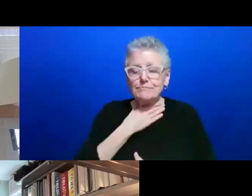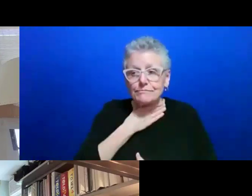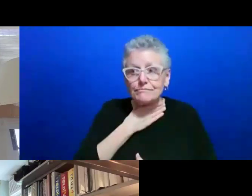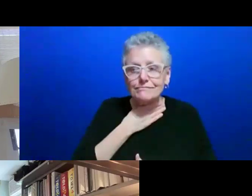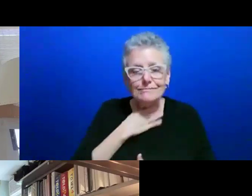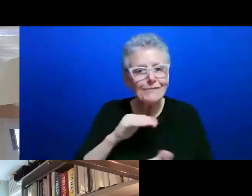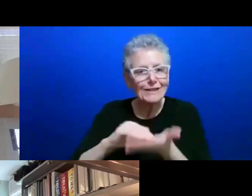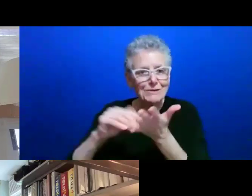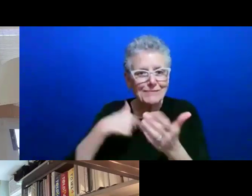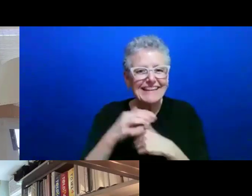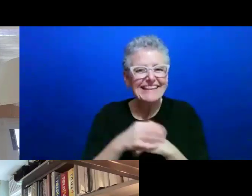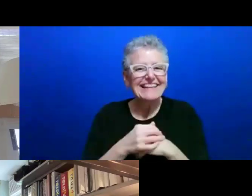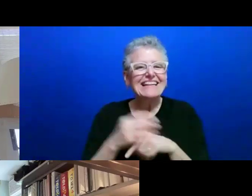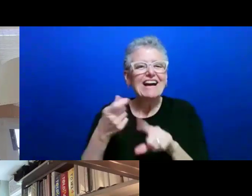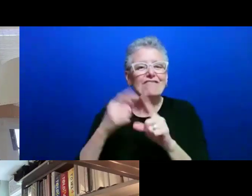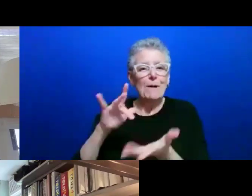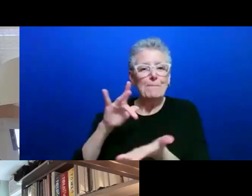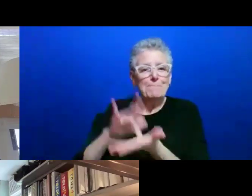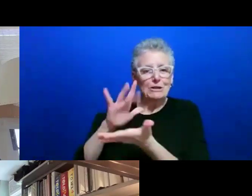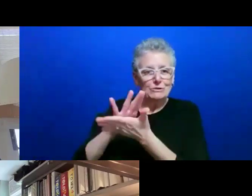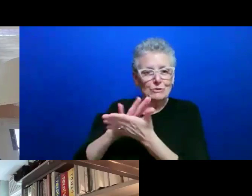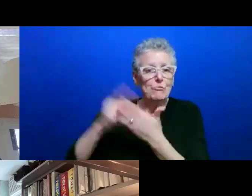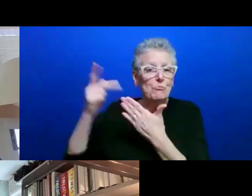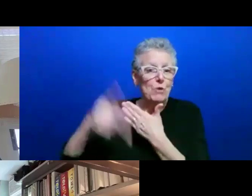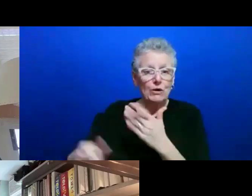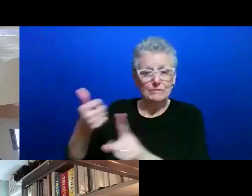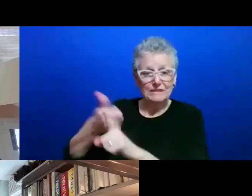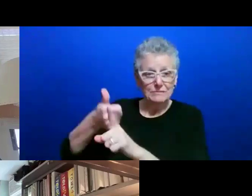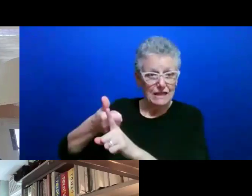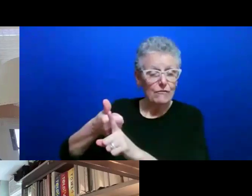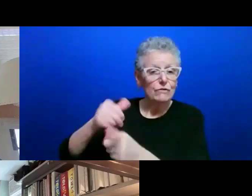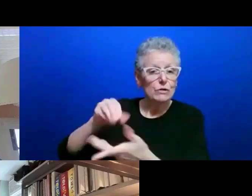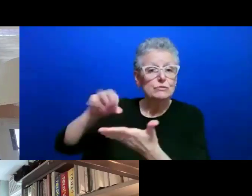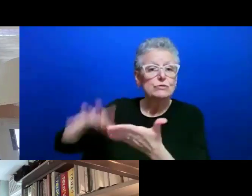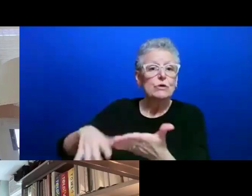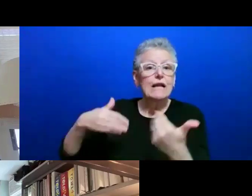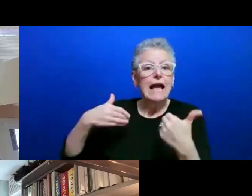from our middle school program who has a unilateral loss